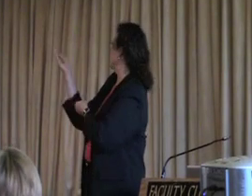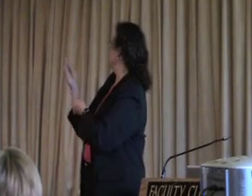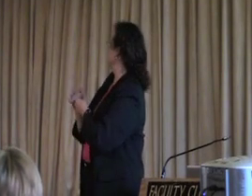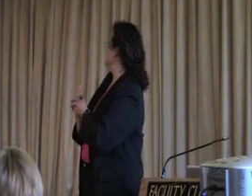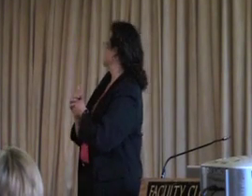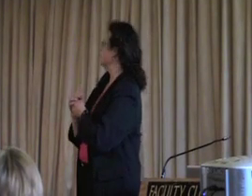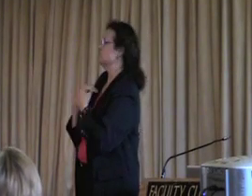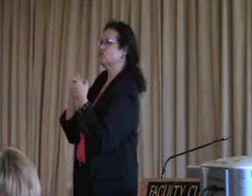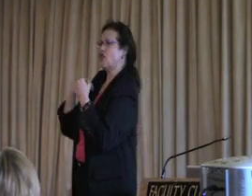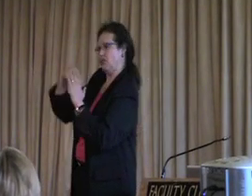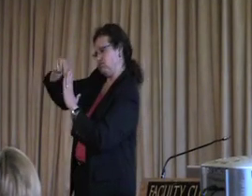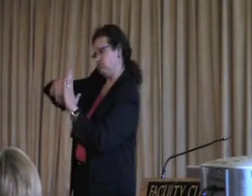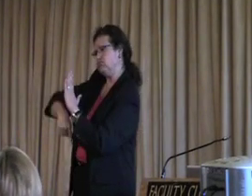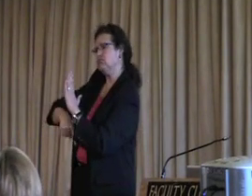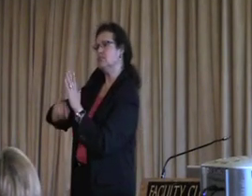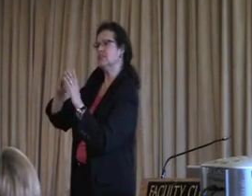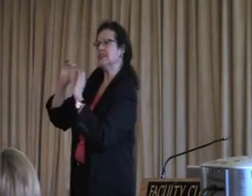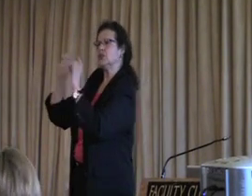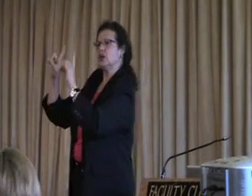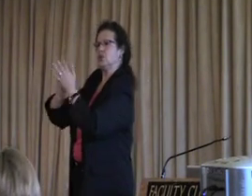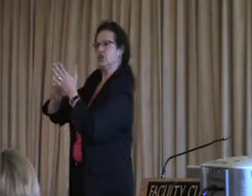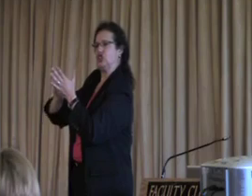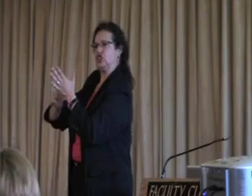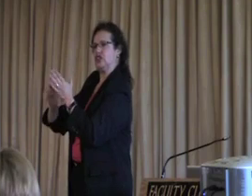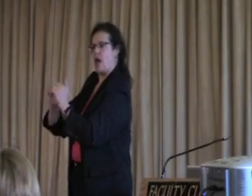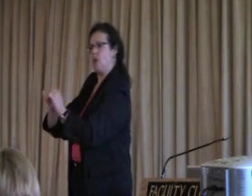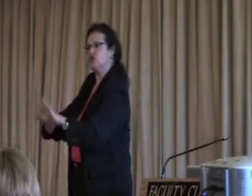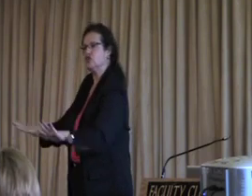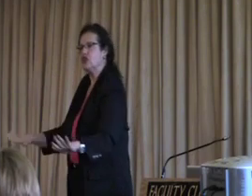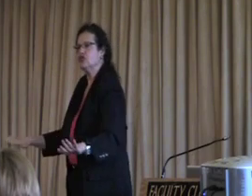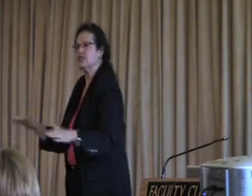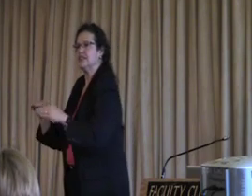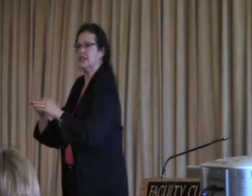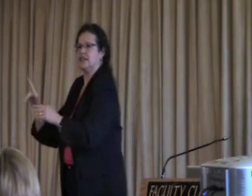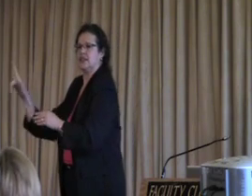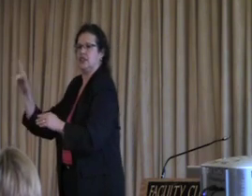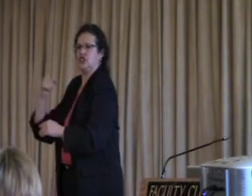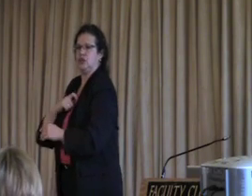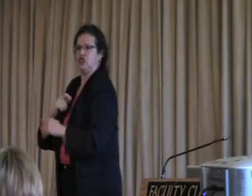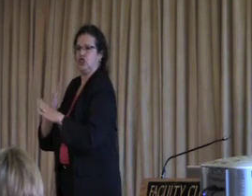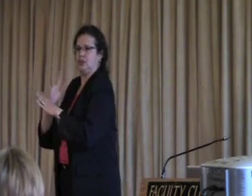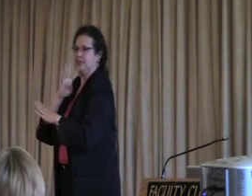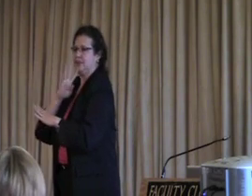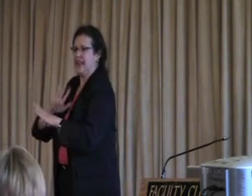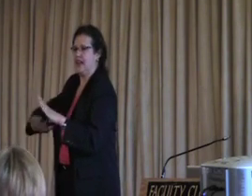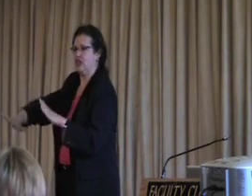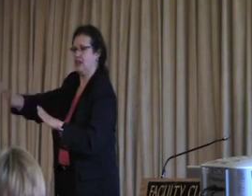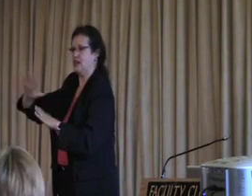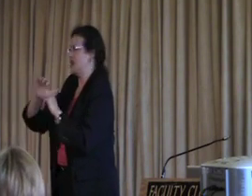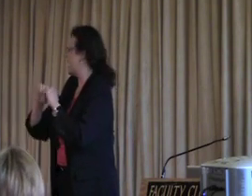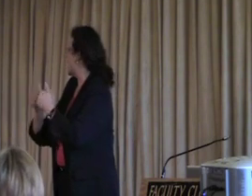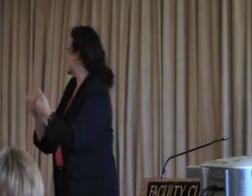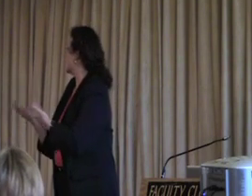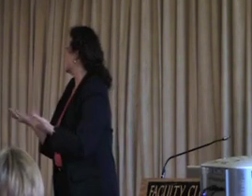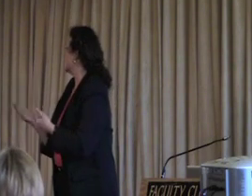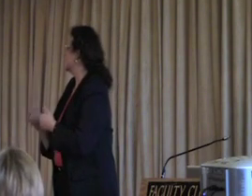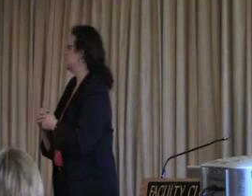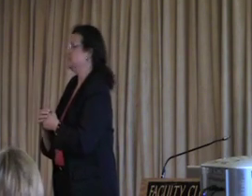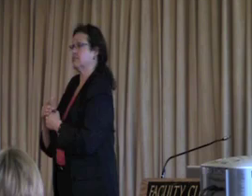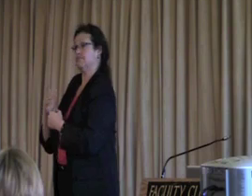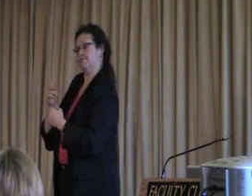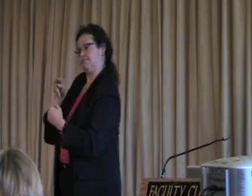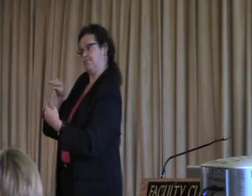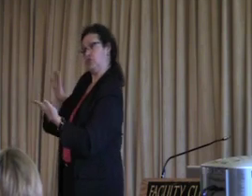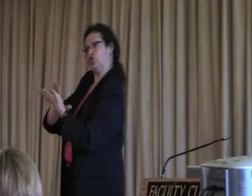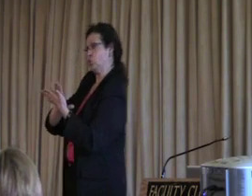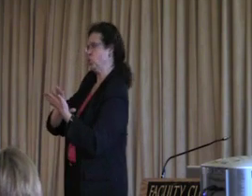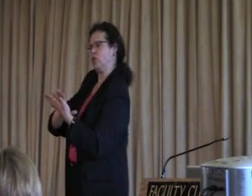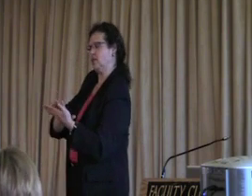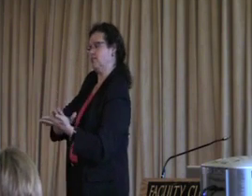provide that we have done in Zurich. For example, we have done qualitative research. We have